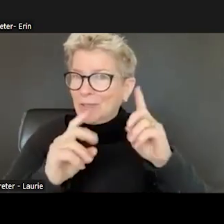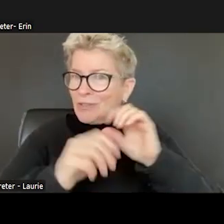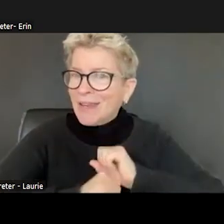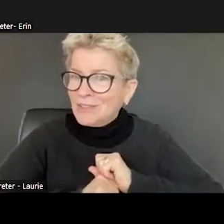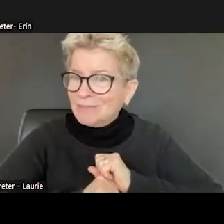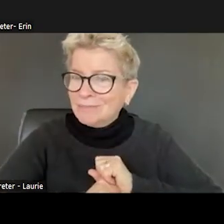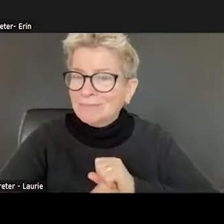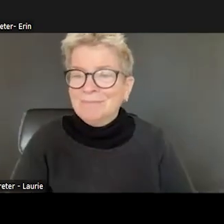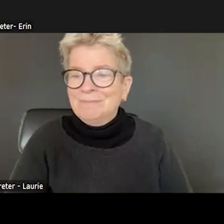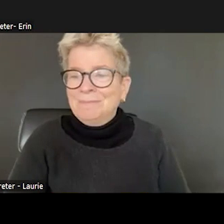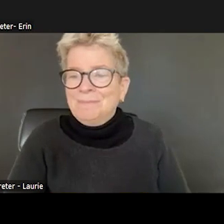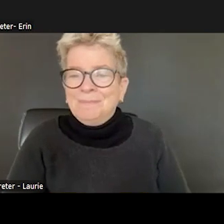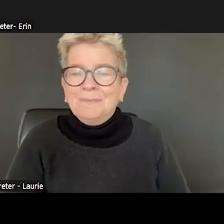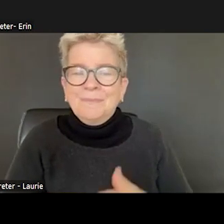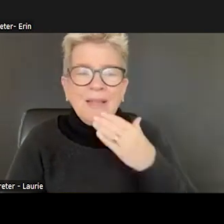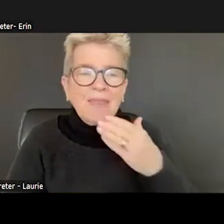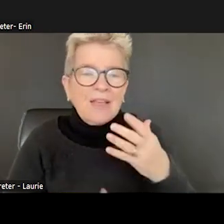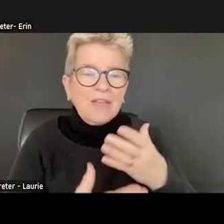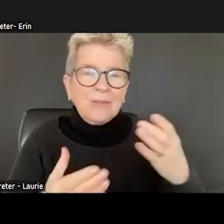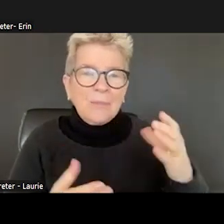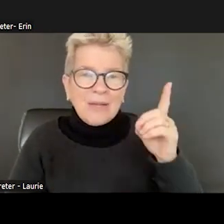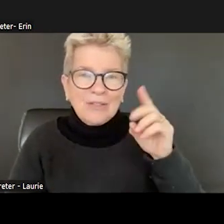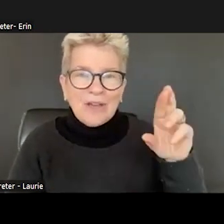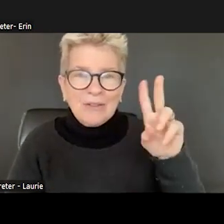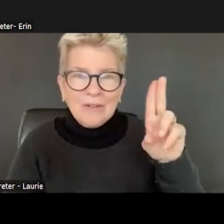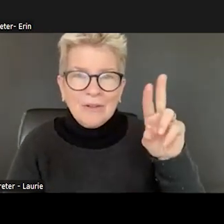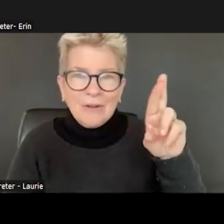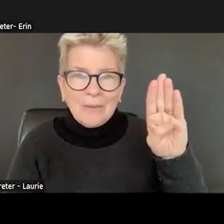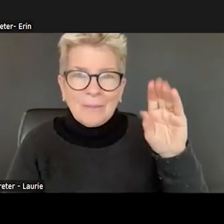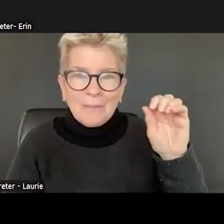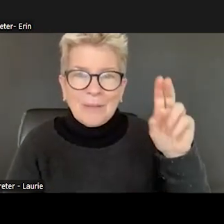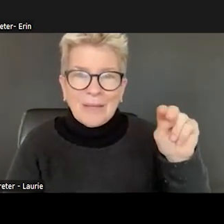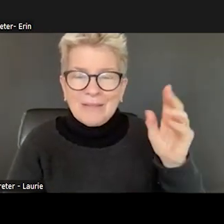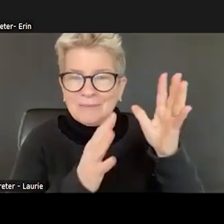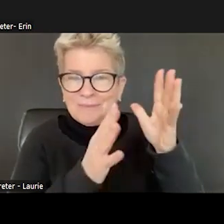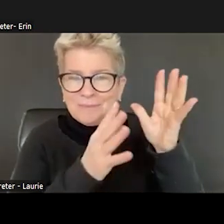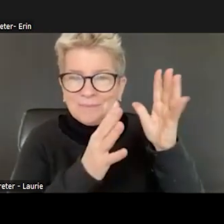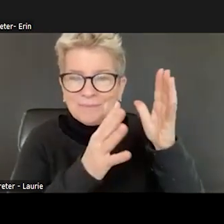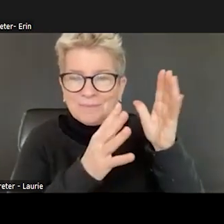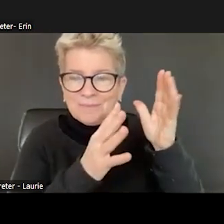Thank you so much Dr Urban. Let's give it up for Dr Urban in the reactions below by